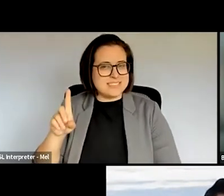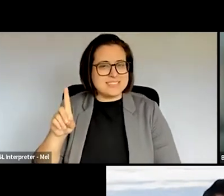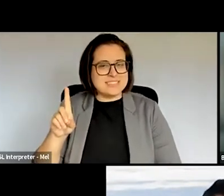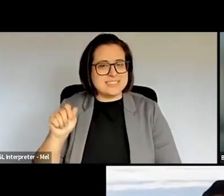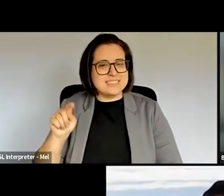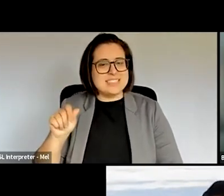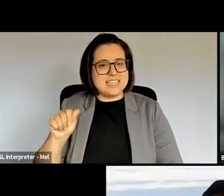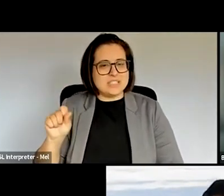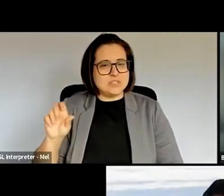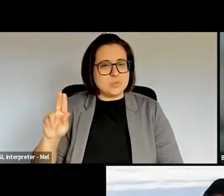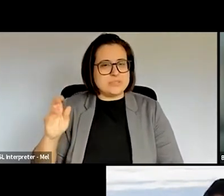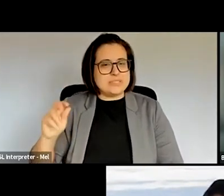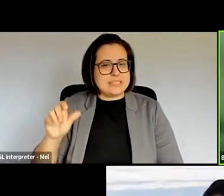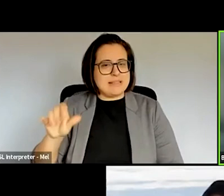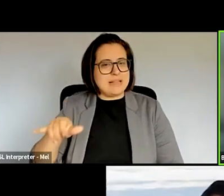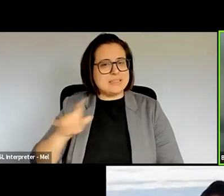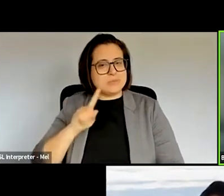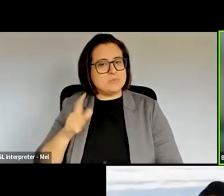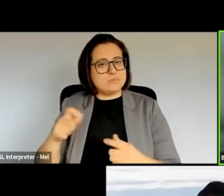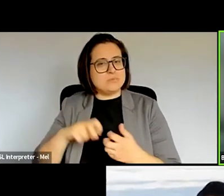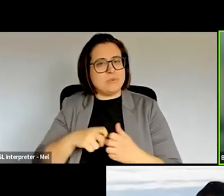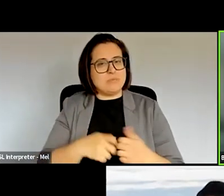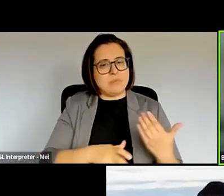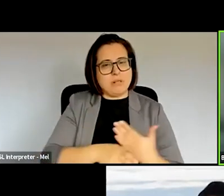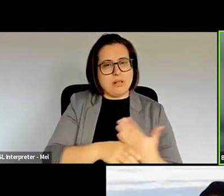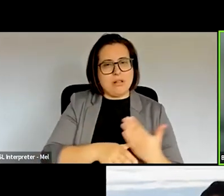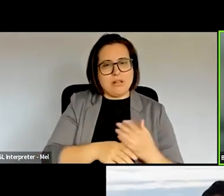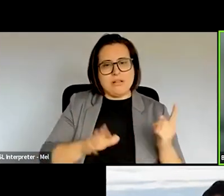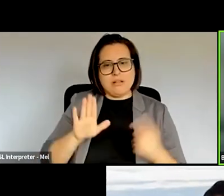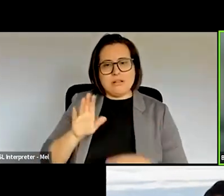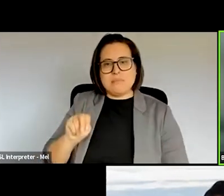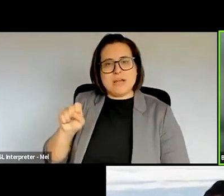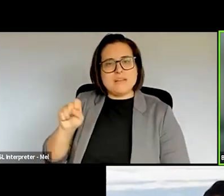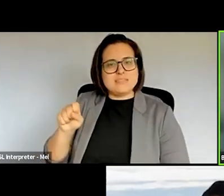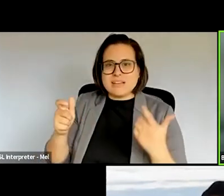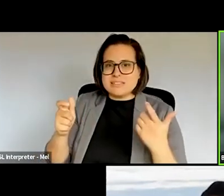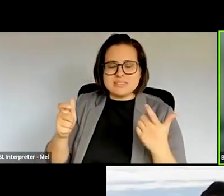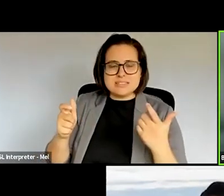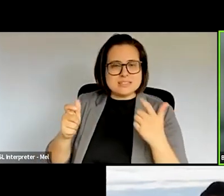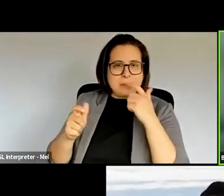Malicious actors will continue to be a central problem and Vint,